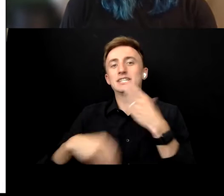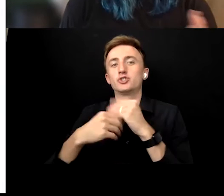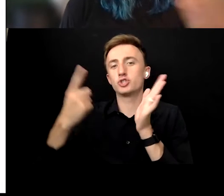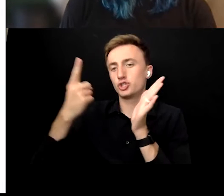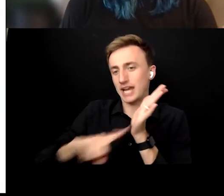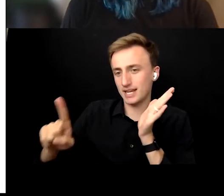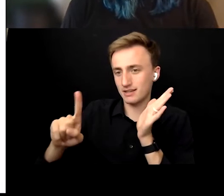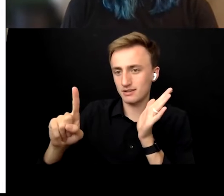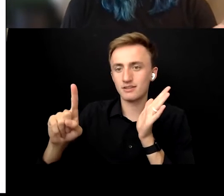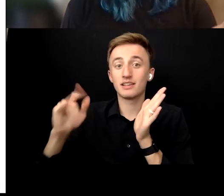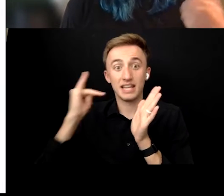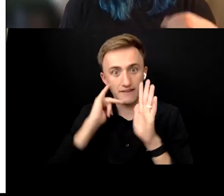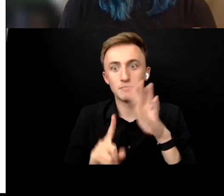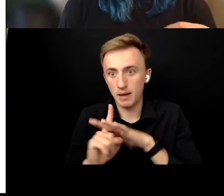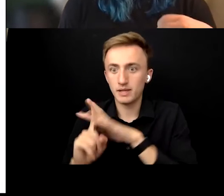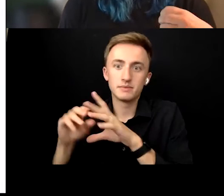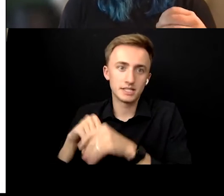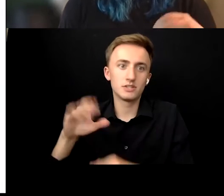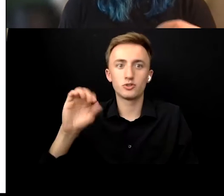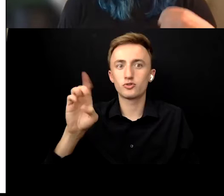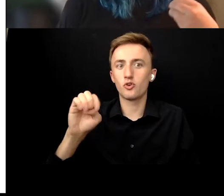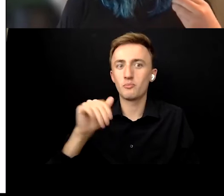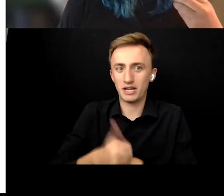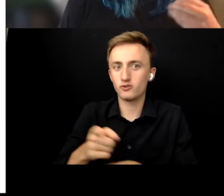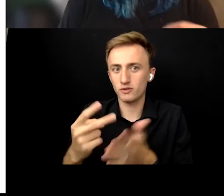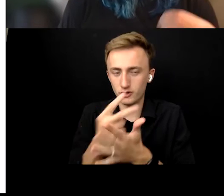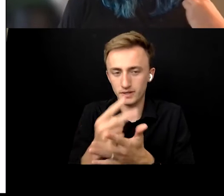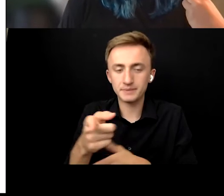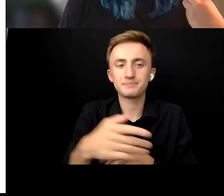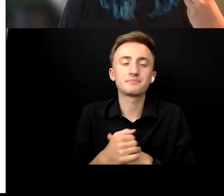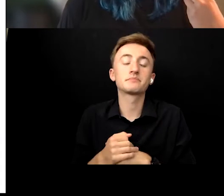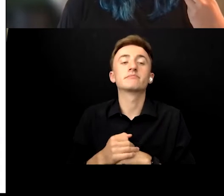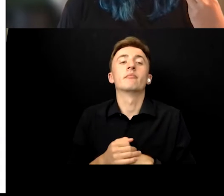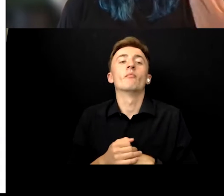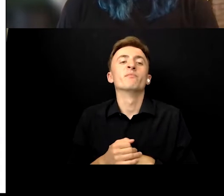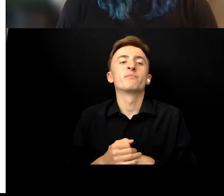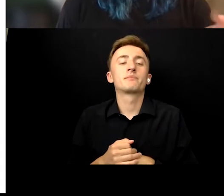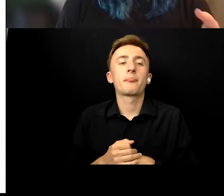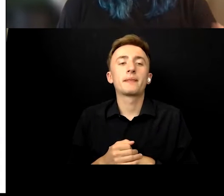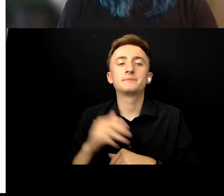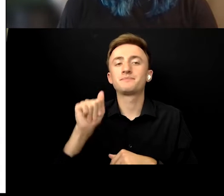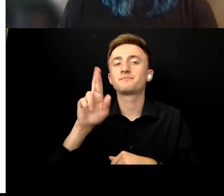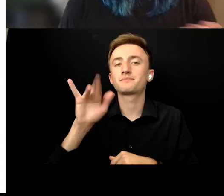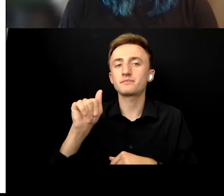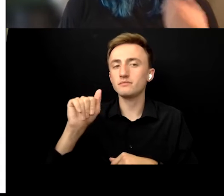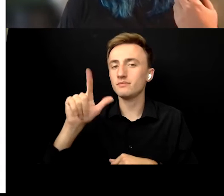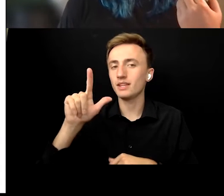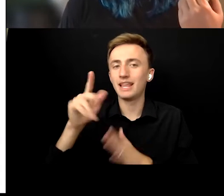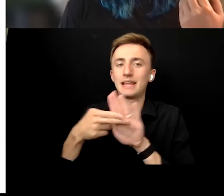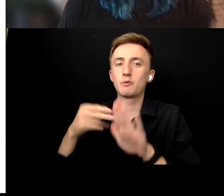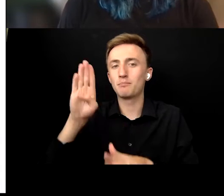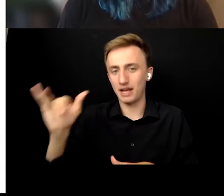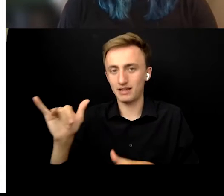if this starts popping up in the code base you are reviewing. Aria-labelledby takes an ID IDs have to